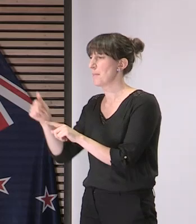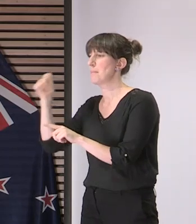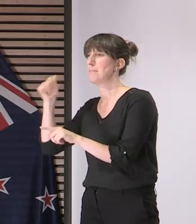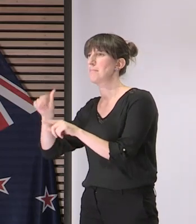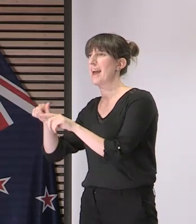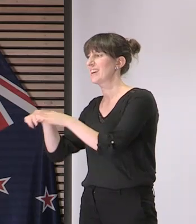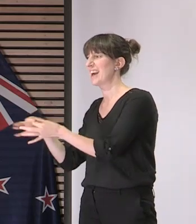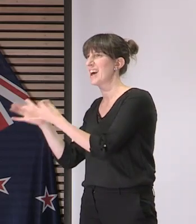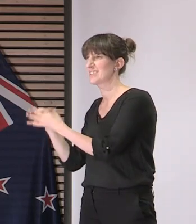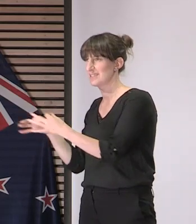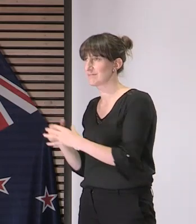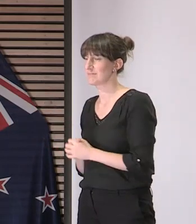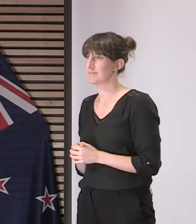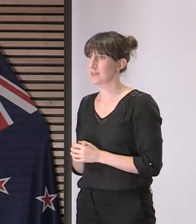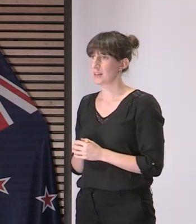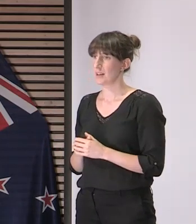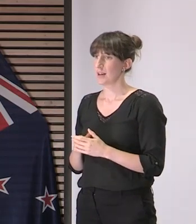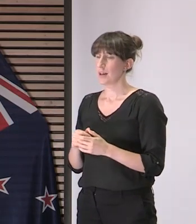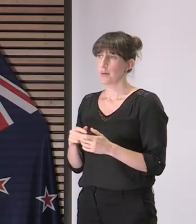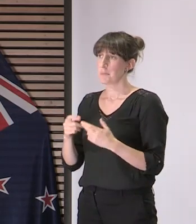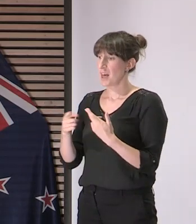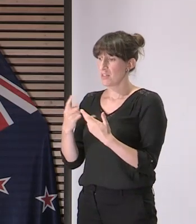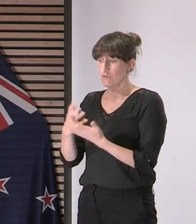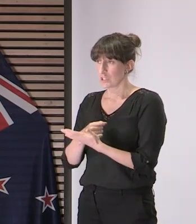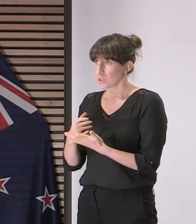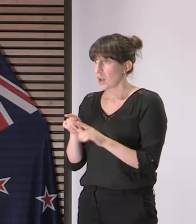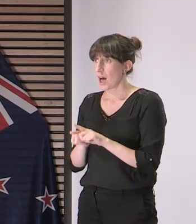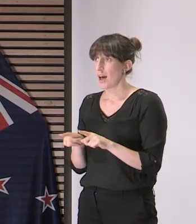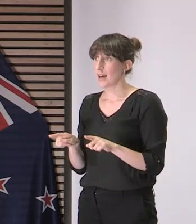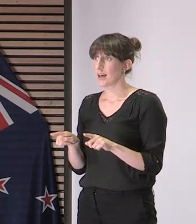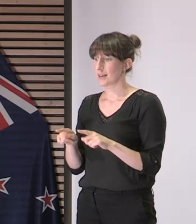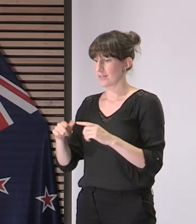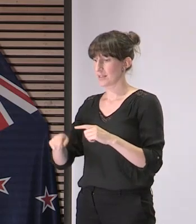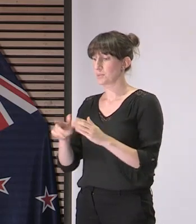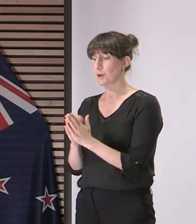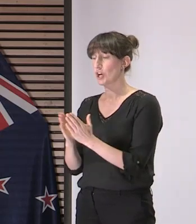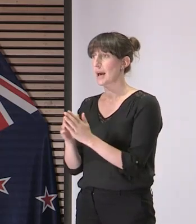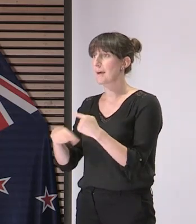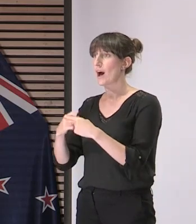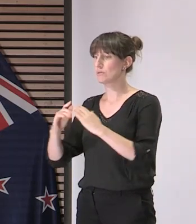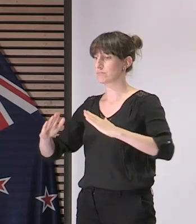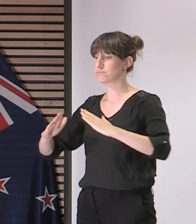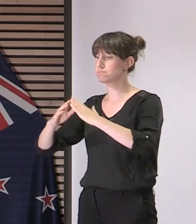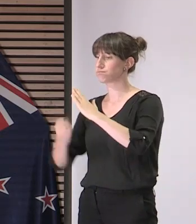people can do that in home and